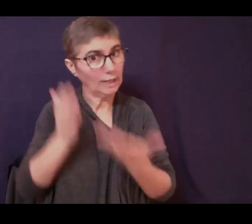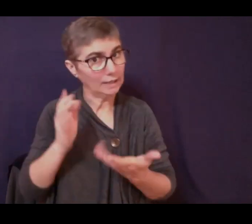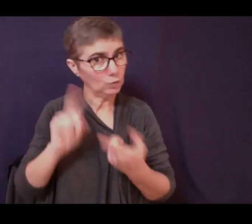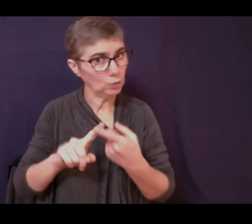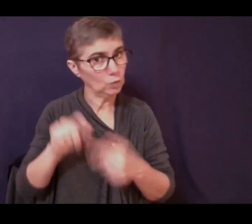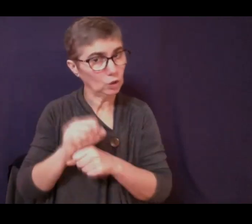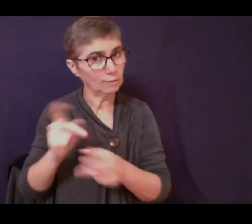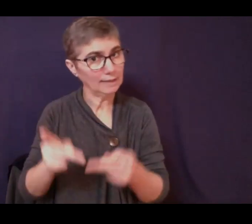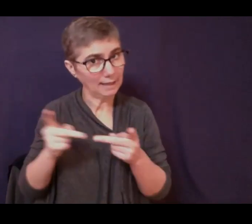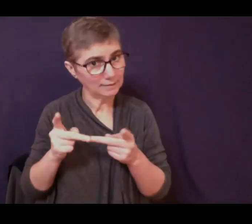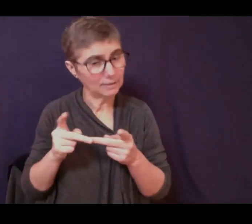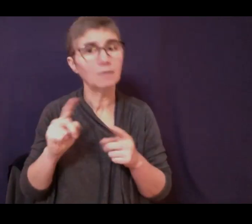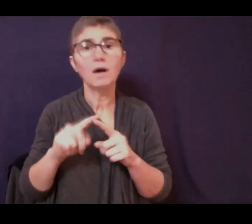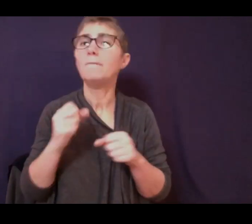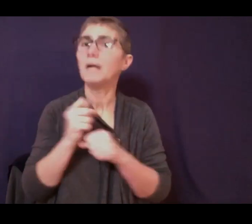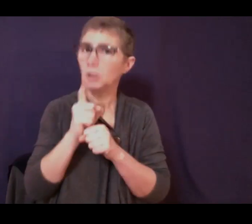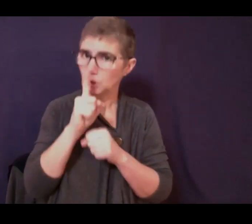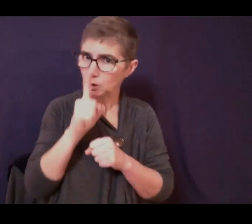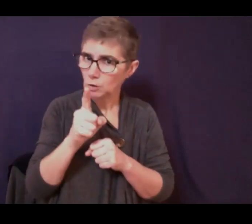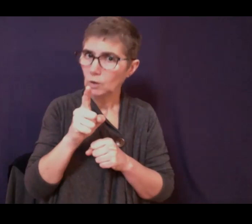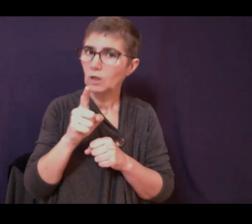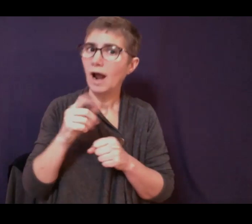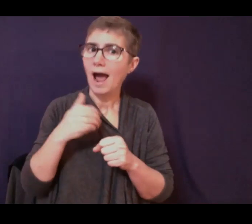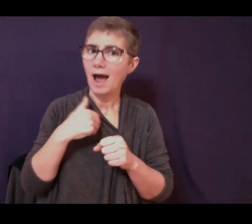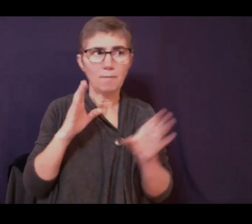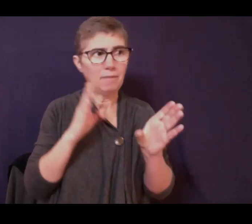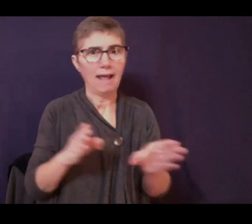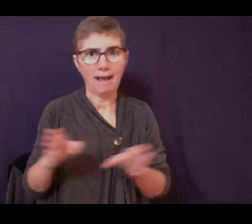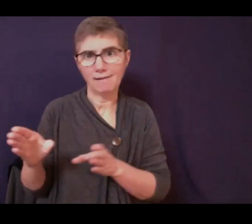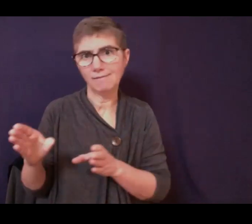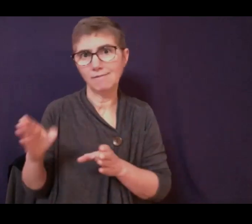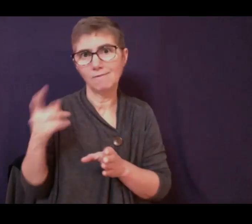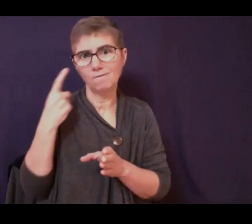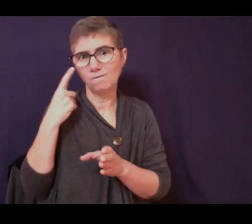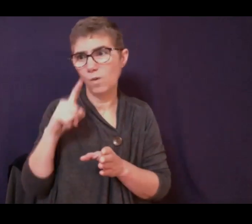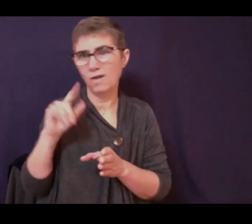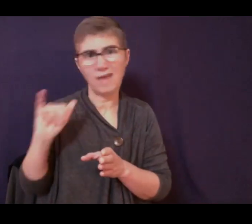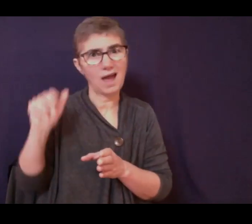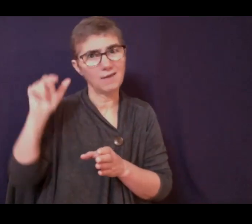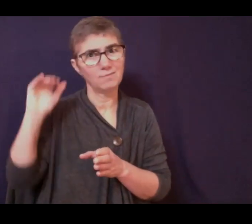would want to make sure that there was a plan for the miniature horse relieving itself